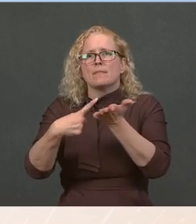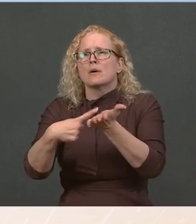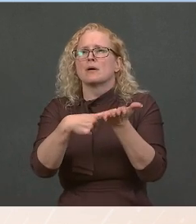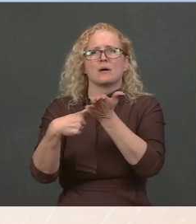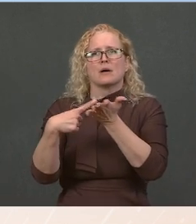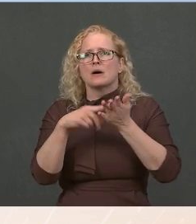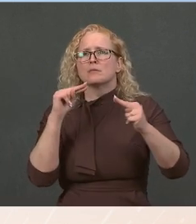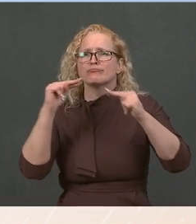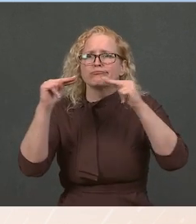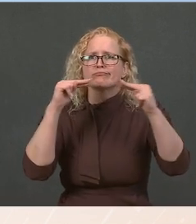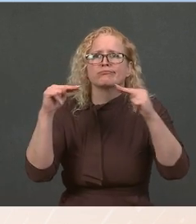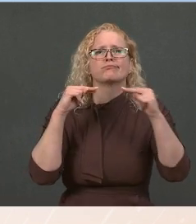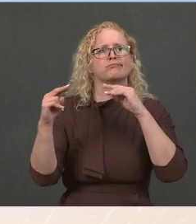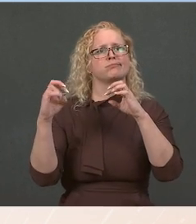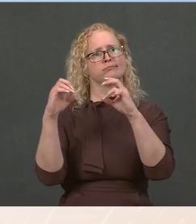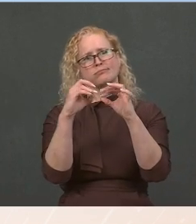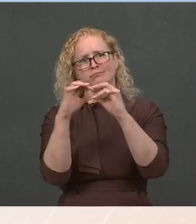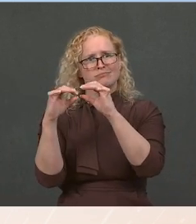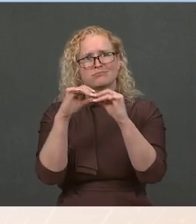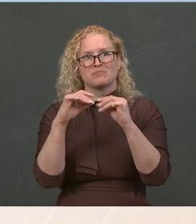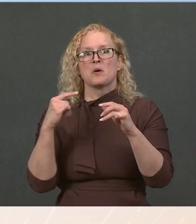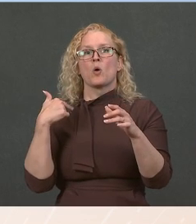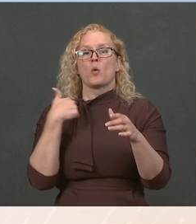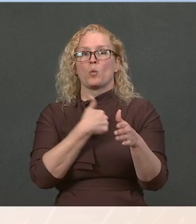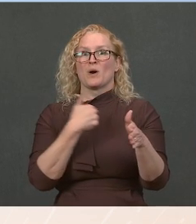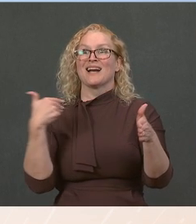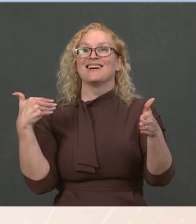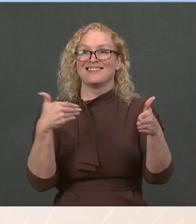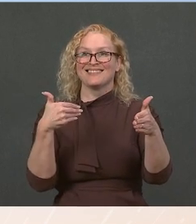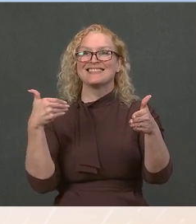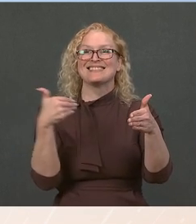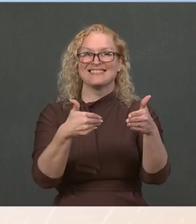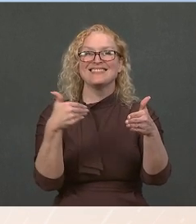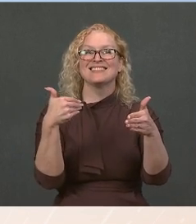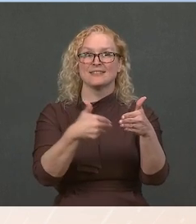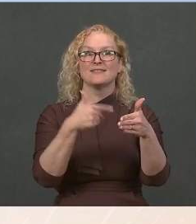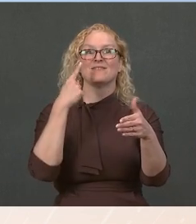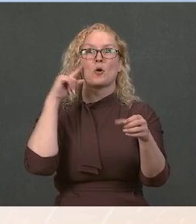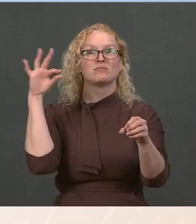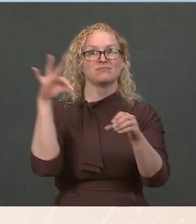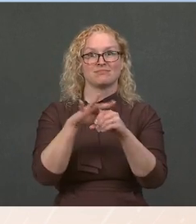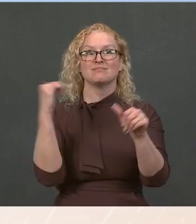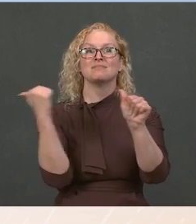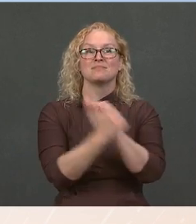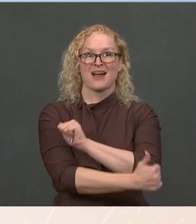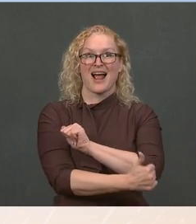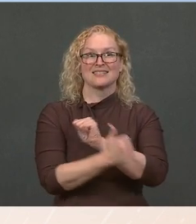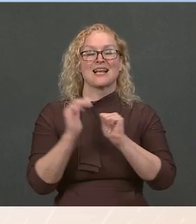and their staff to make sure that we deliver for the American public. Again, these are transformational. These are historical.